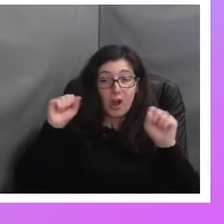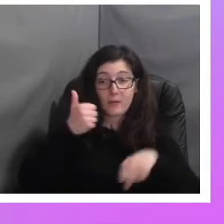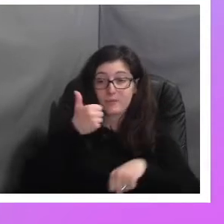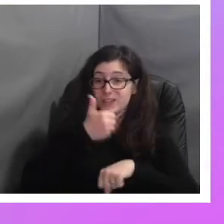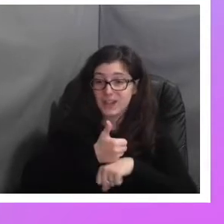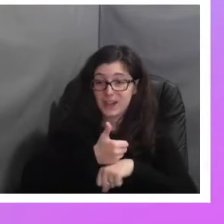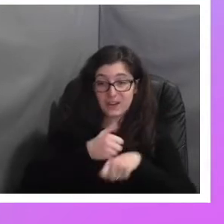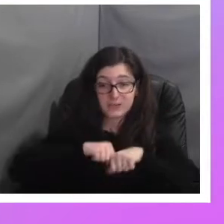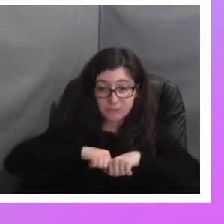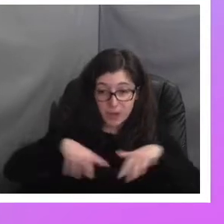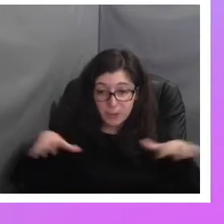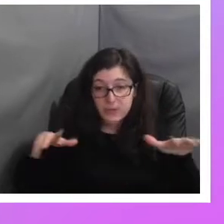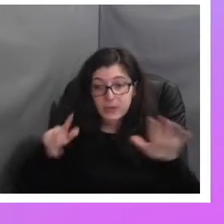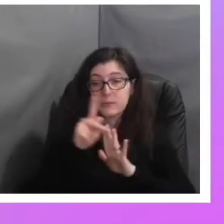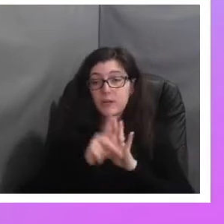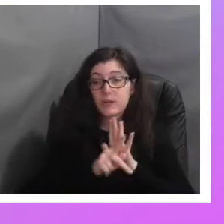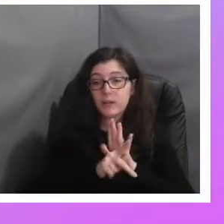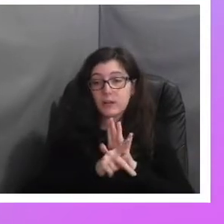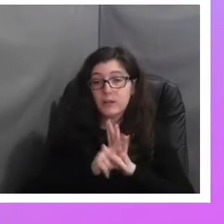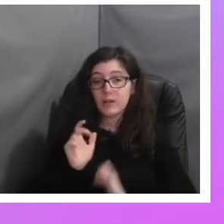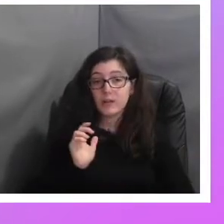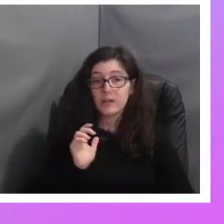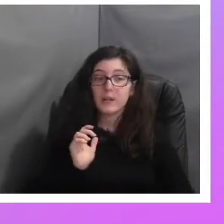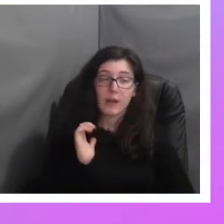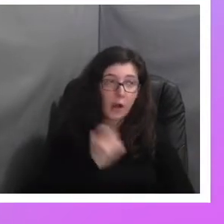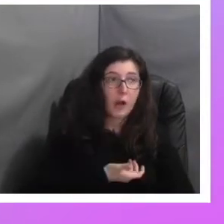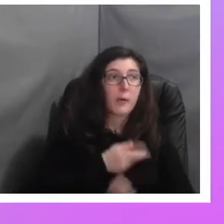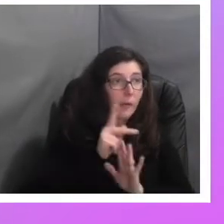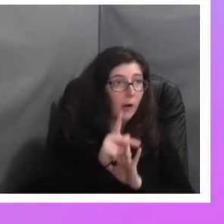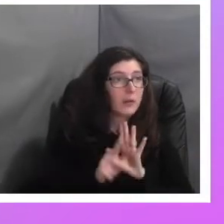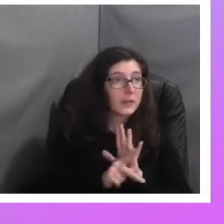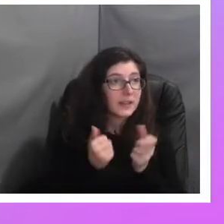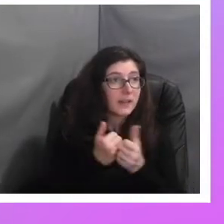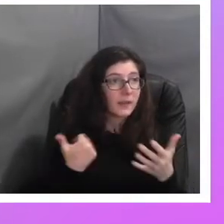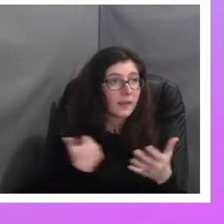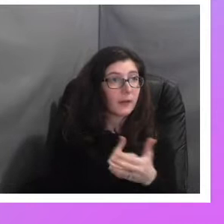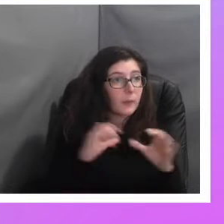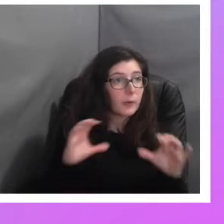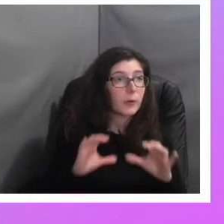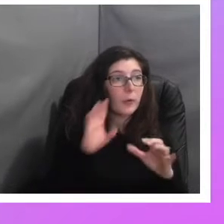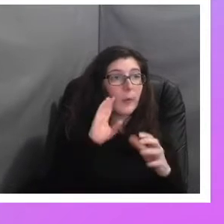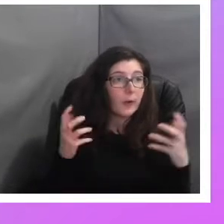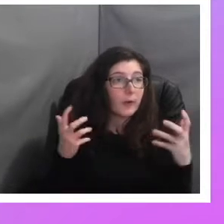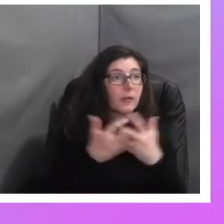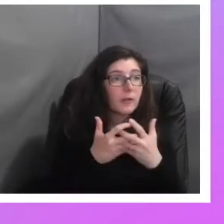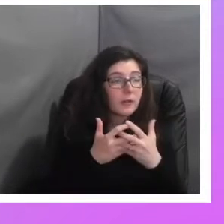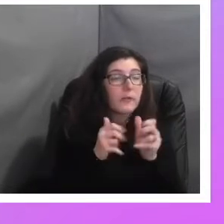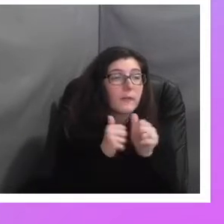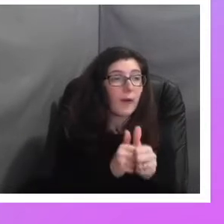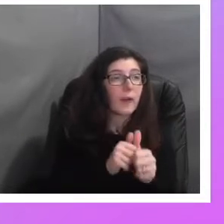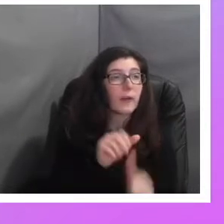We have a policy that everything we do will comply with WCAG 2.0 or WCAG 2.1 level A and AA.